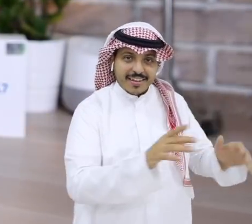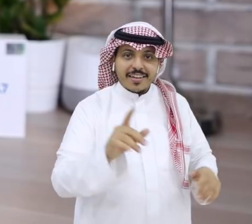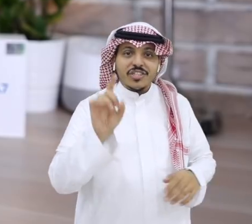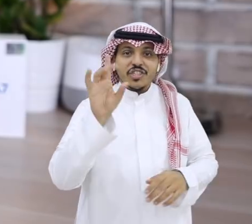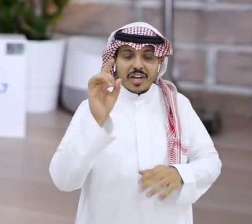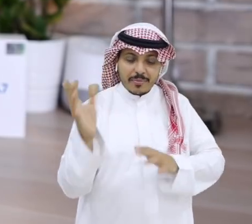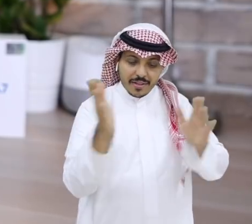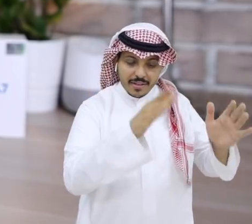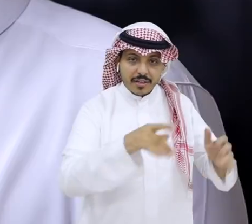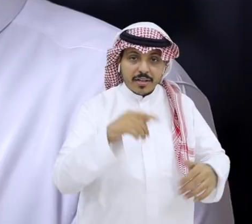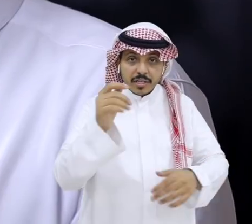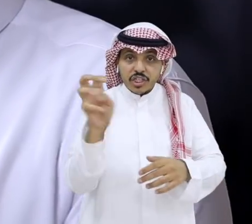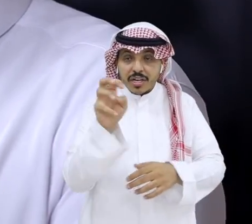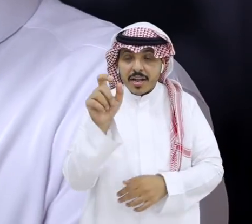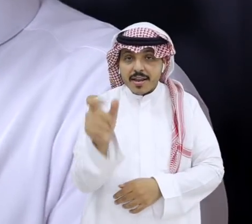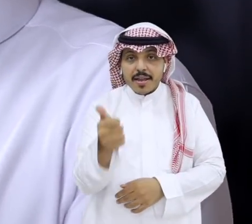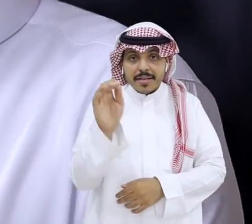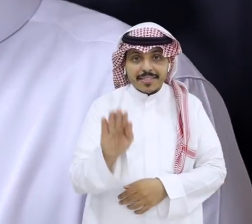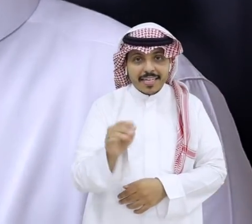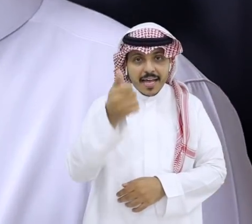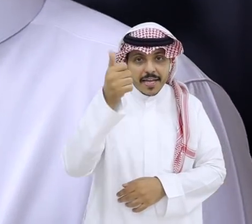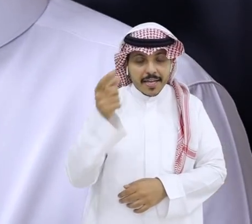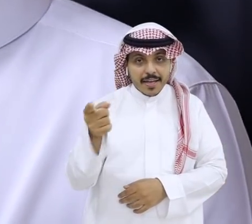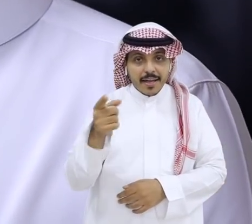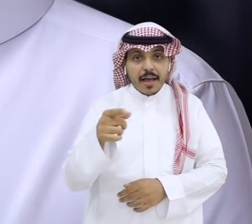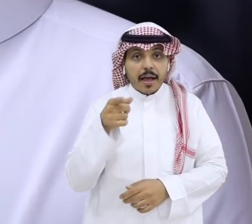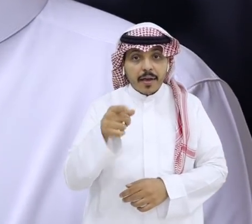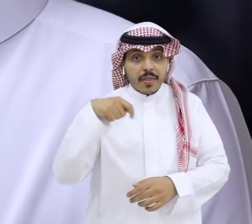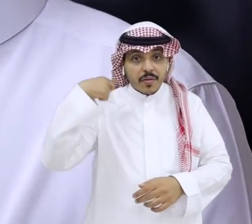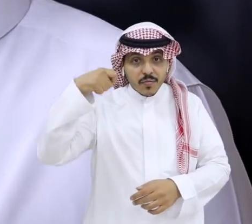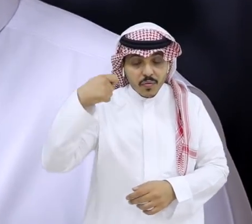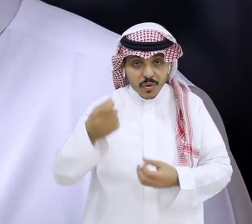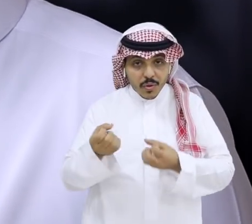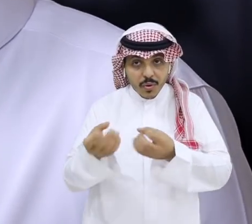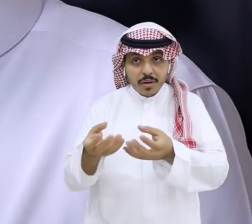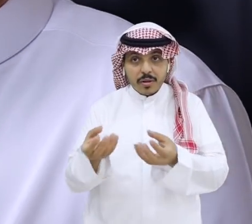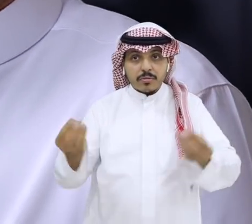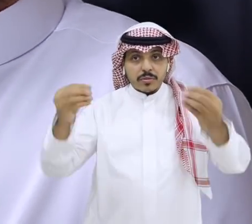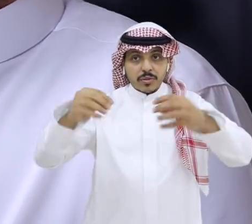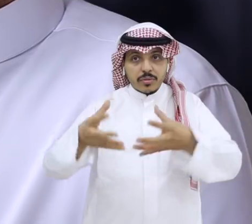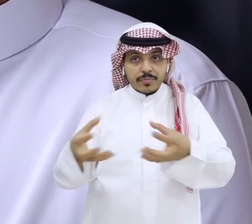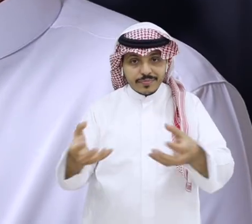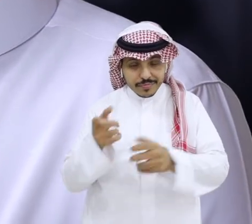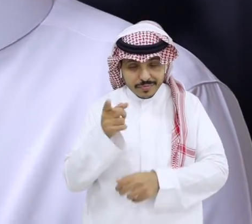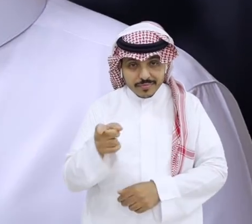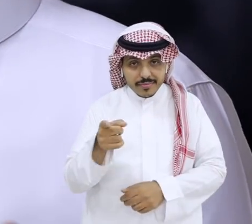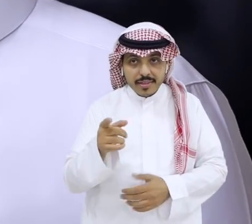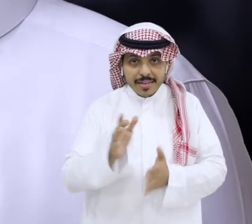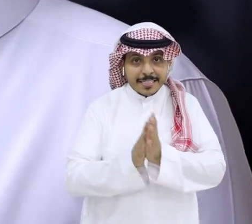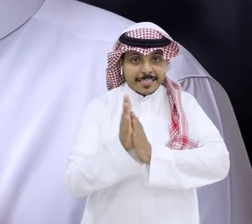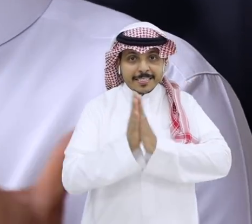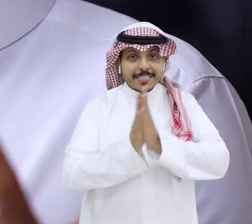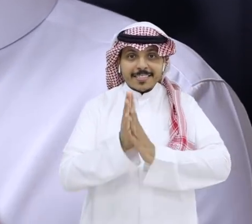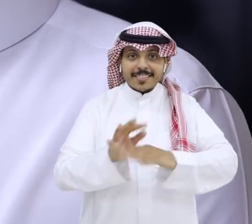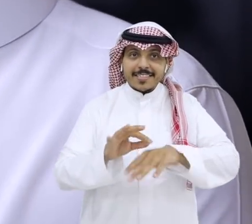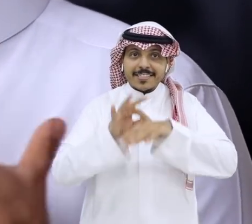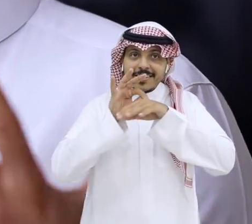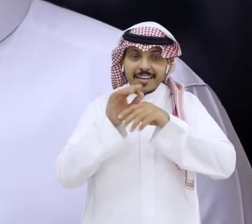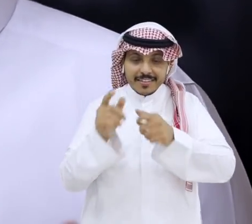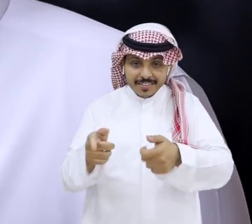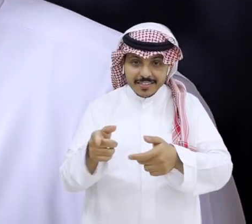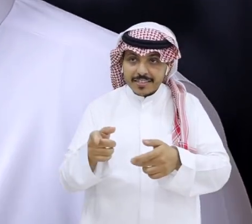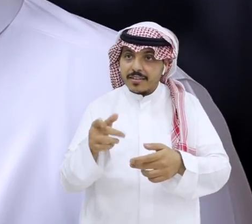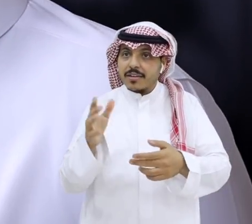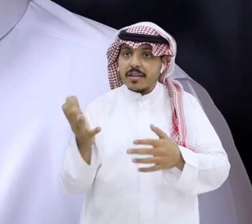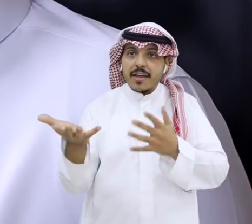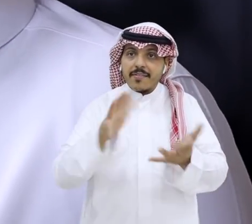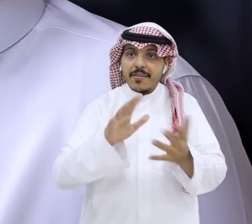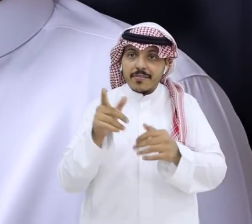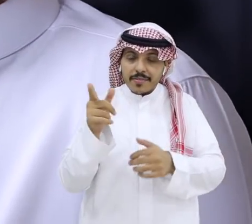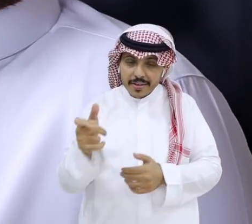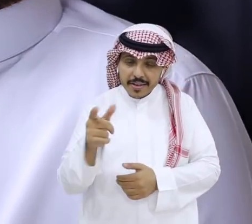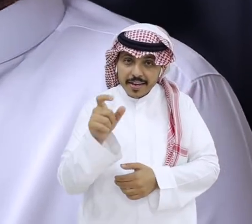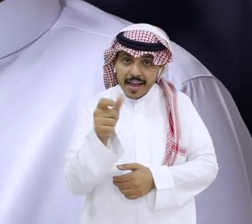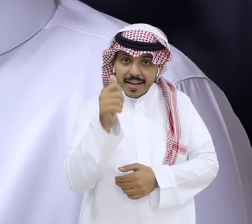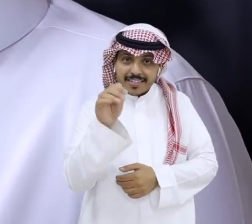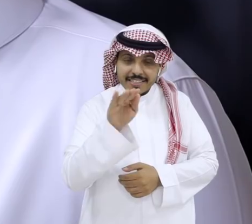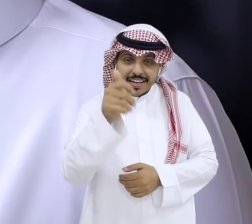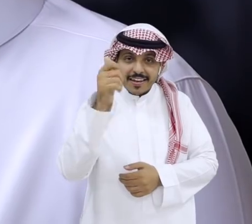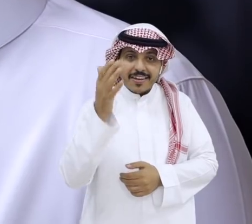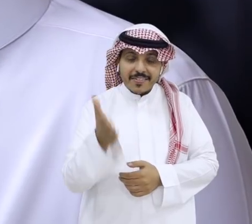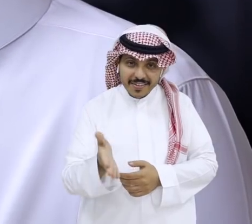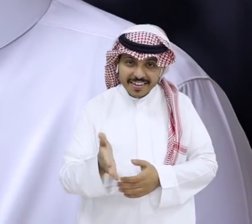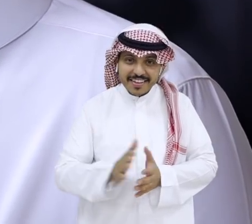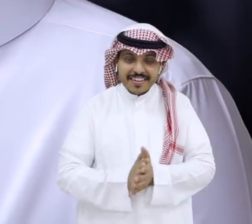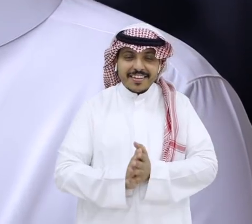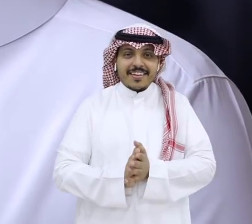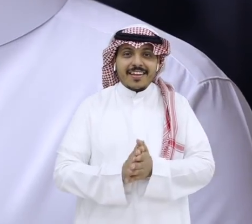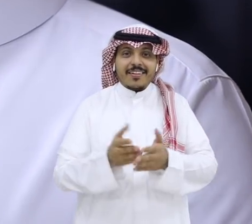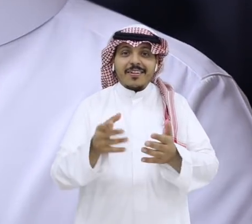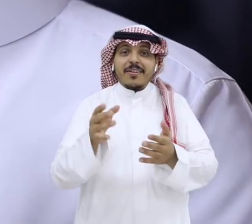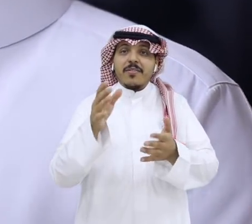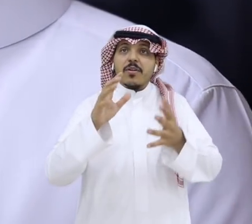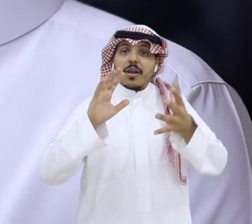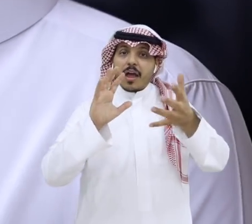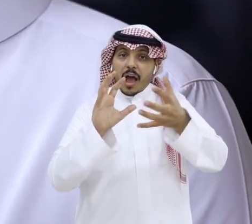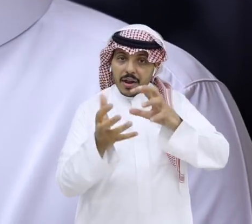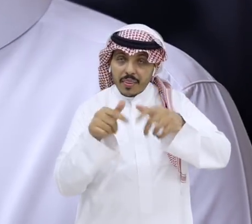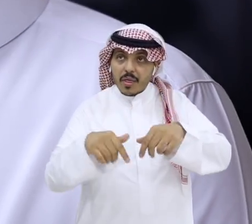NASA published this video, and said there will be more content like it soon. NASA wants to educate people on what they are doing and what's happening in our galaxy.